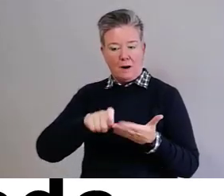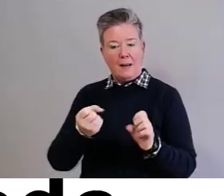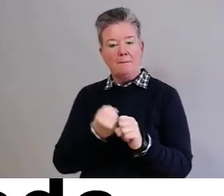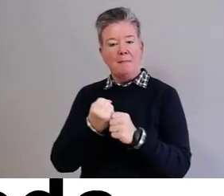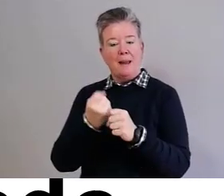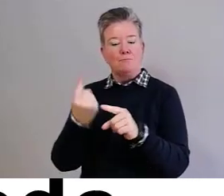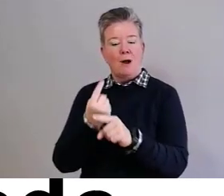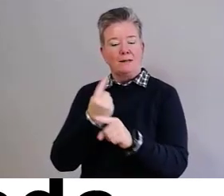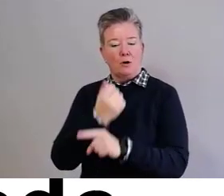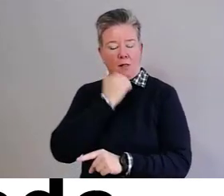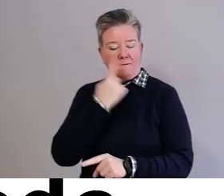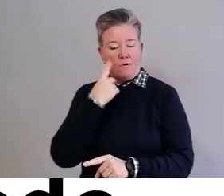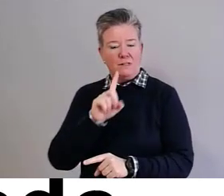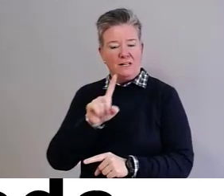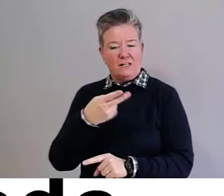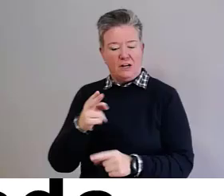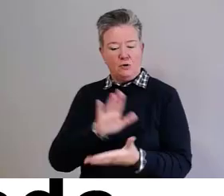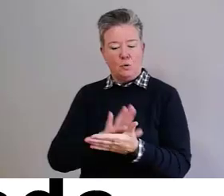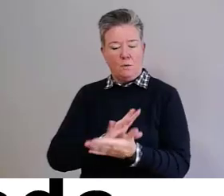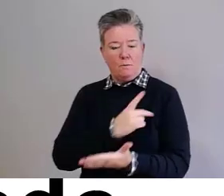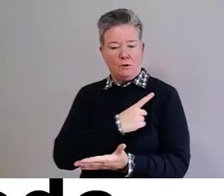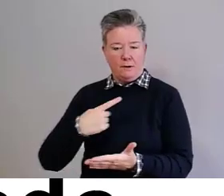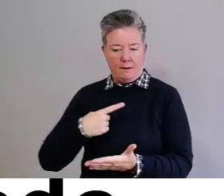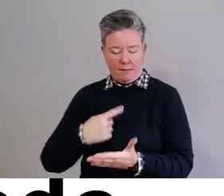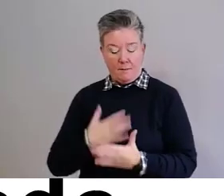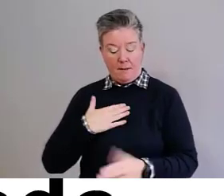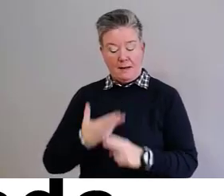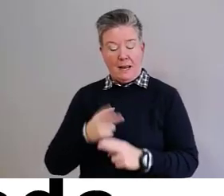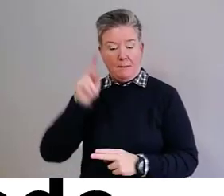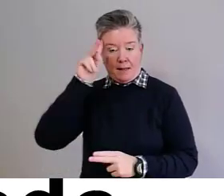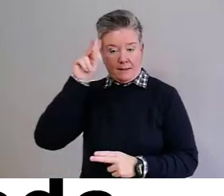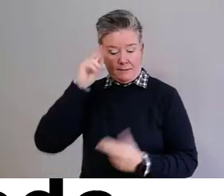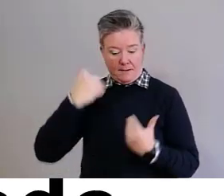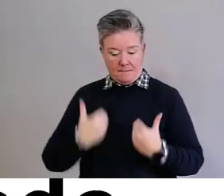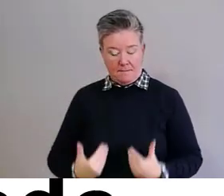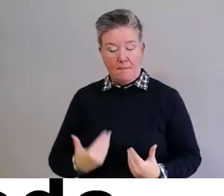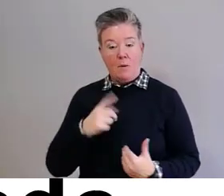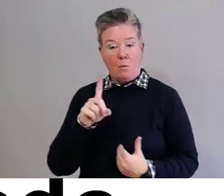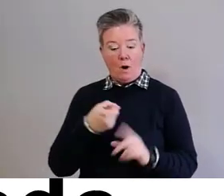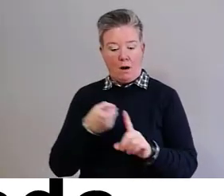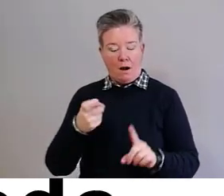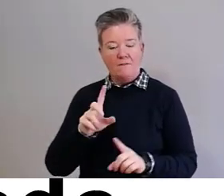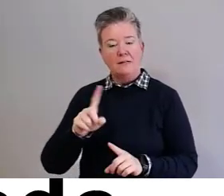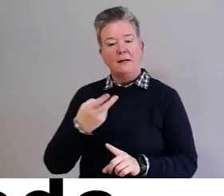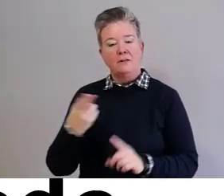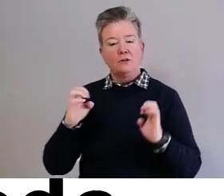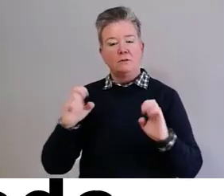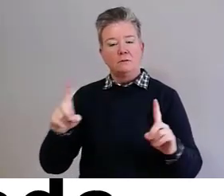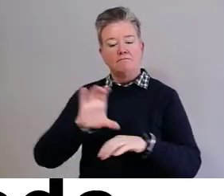for DHH school personnel. My name is Kelly Dunham, and I'm one of the DHH education consultants